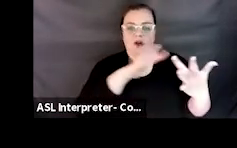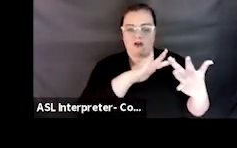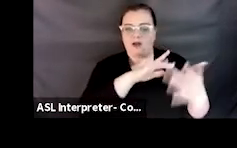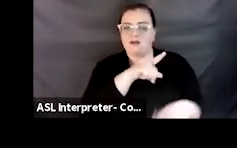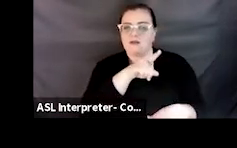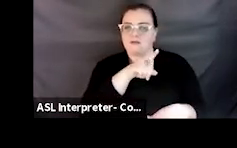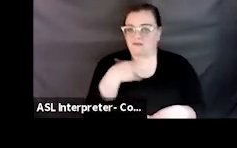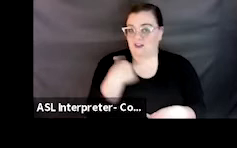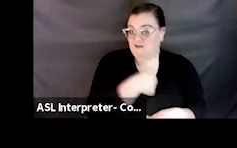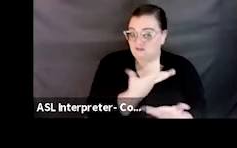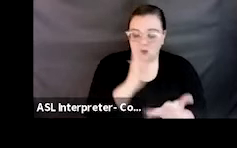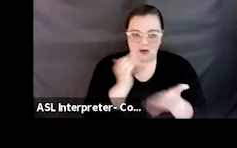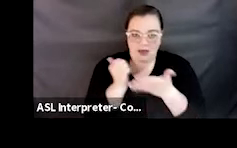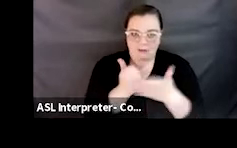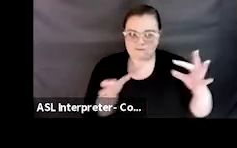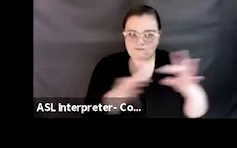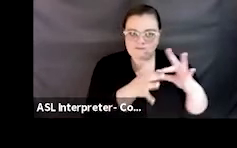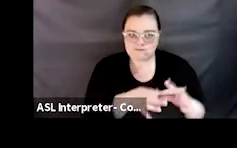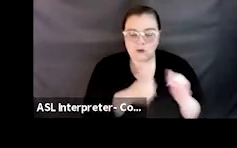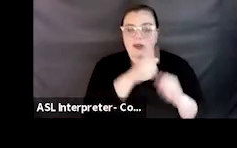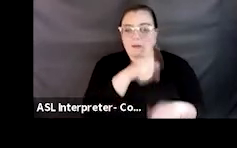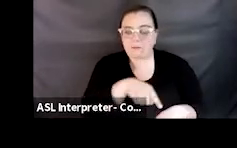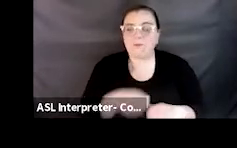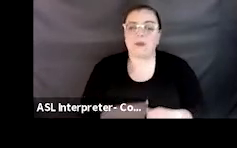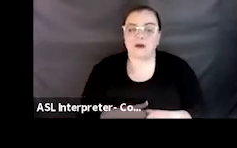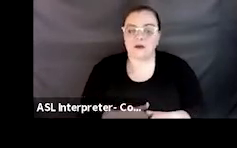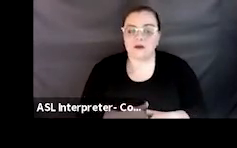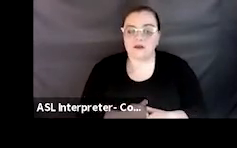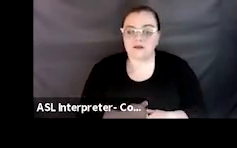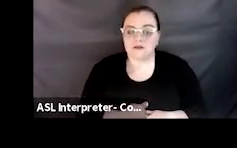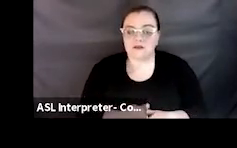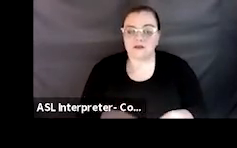Heidi Rosofsky: In joining one of these committees, so please get in contact with us at.